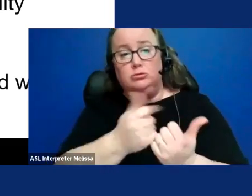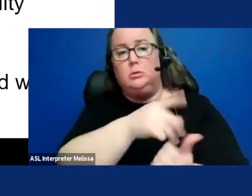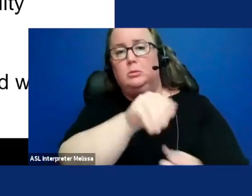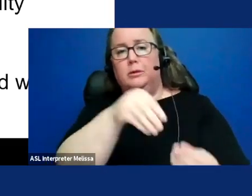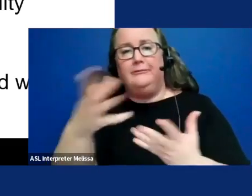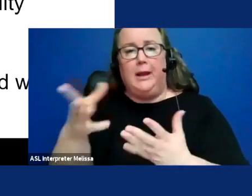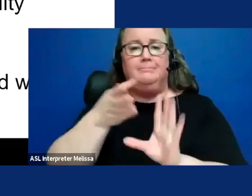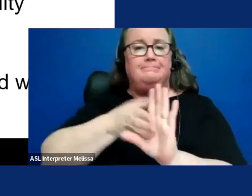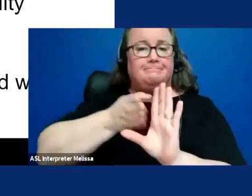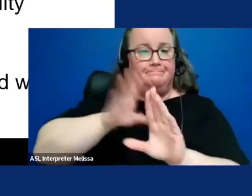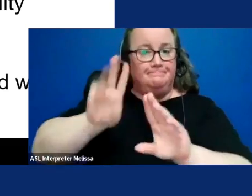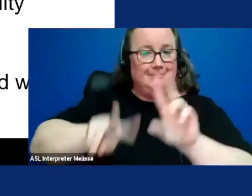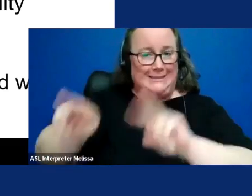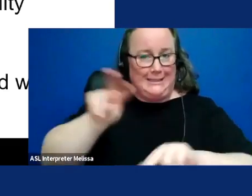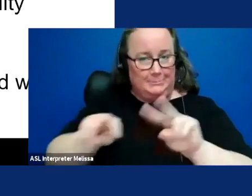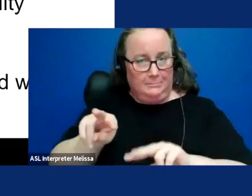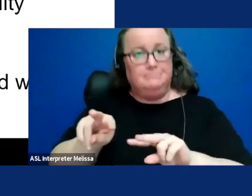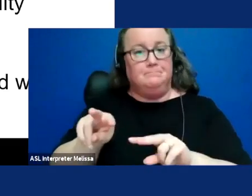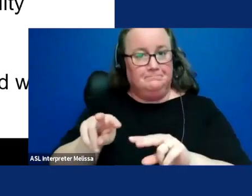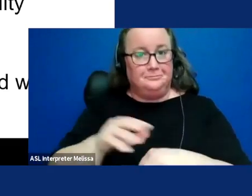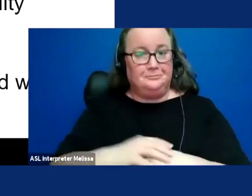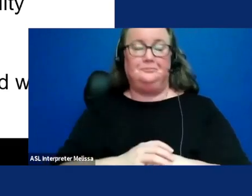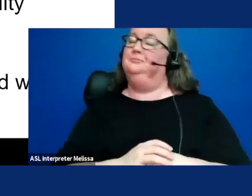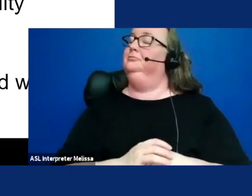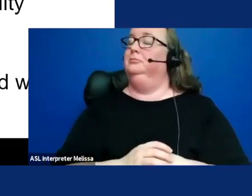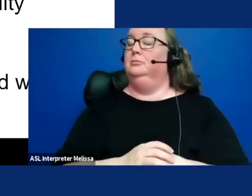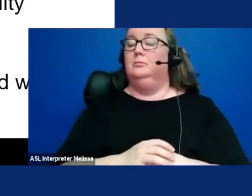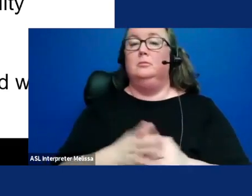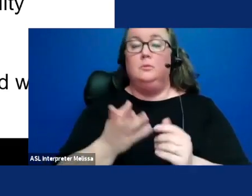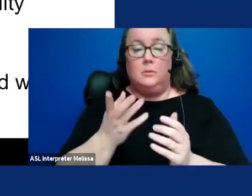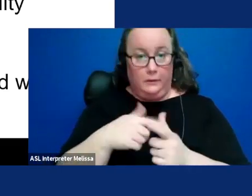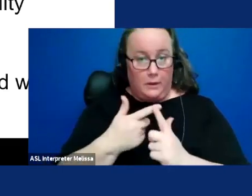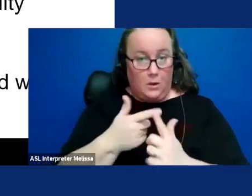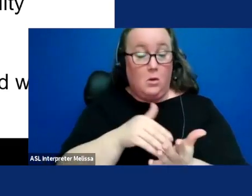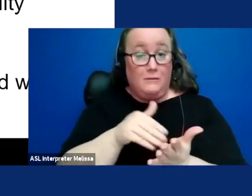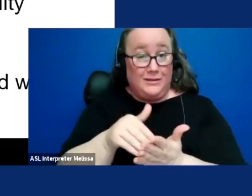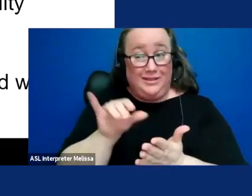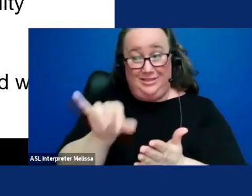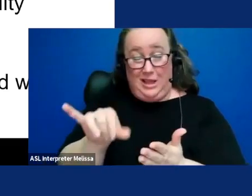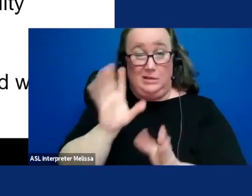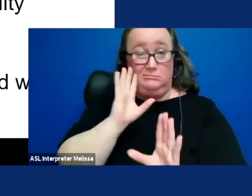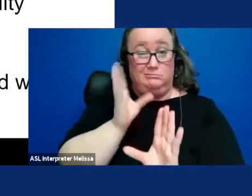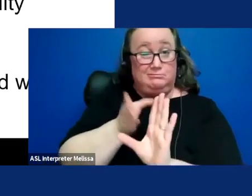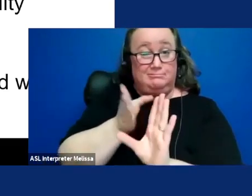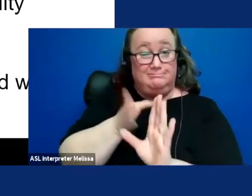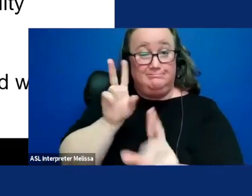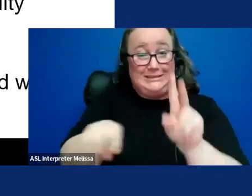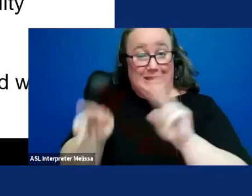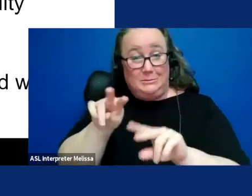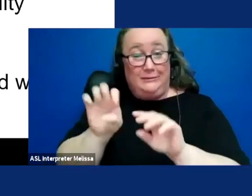And oftentimes what happens is that psychological assessment or evaluation is not contested in court.